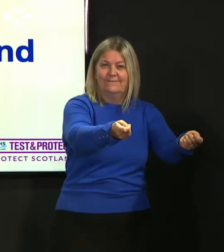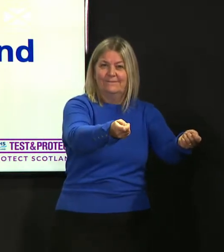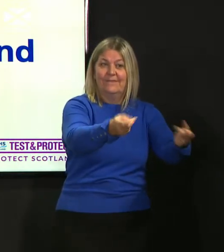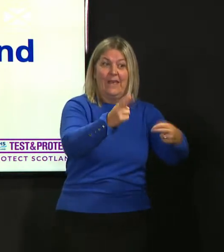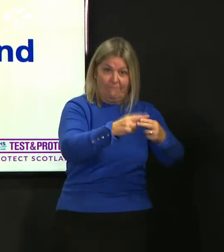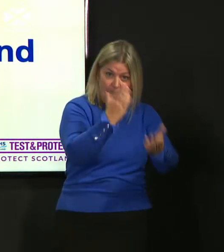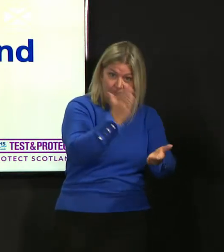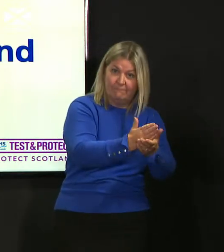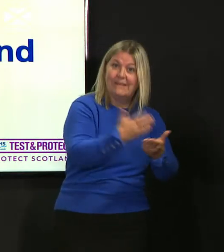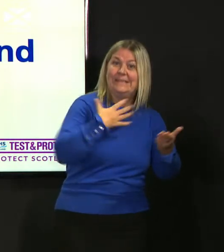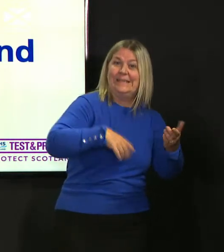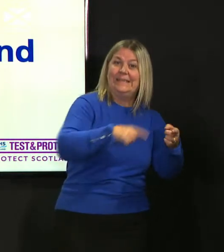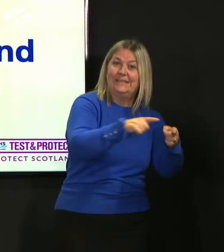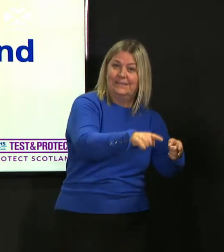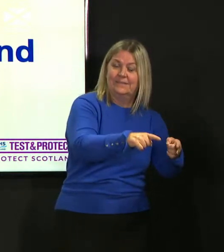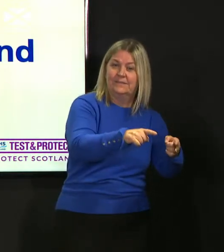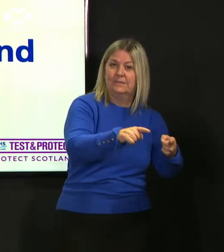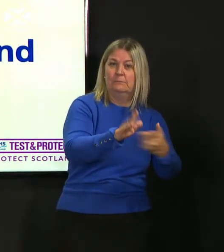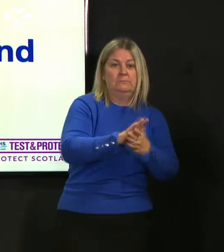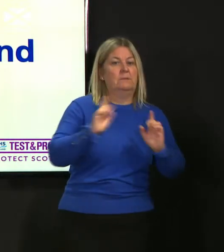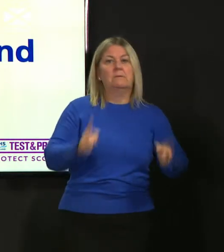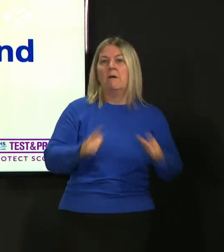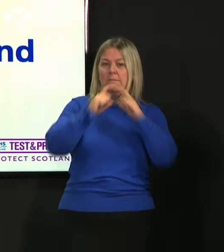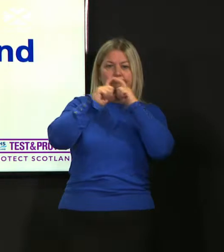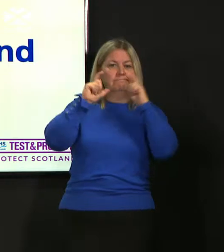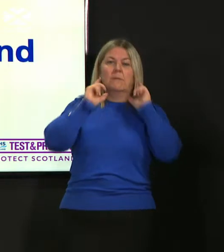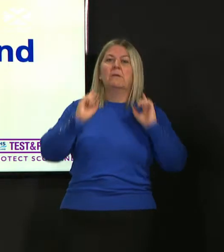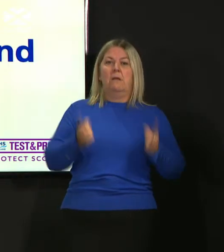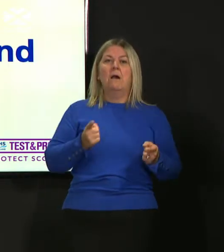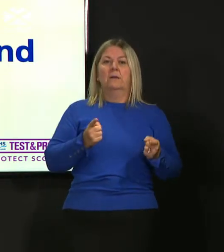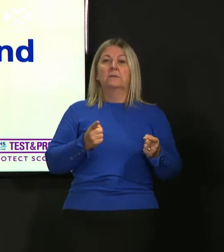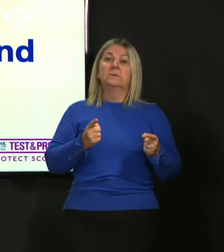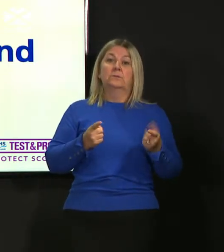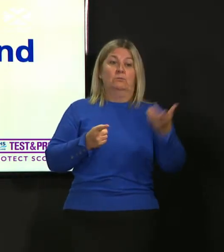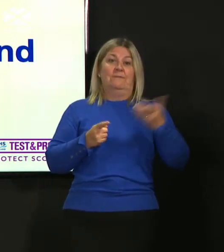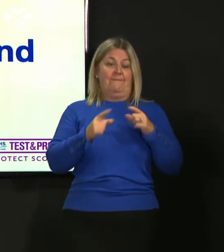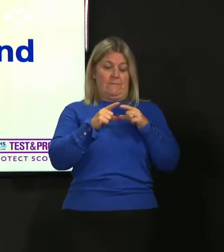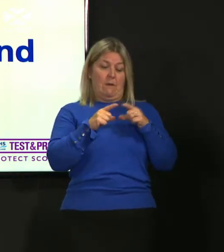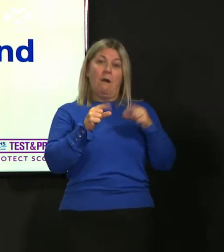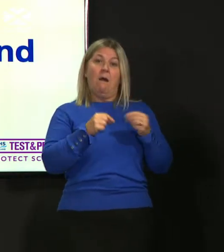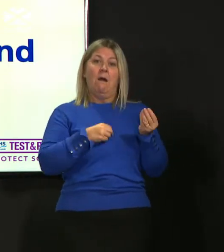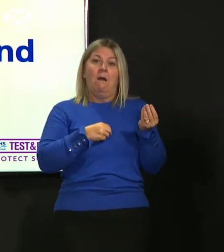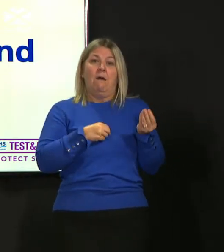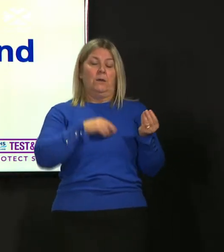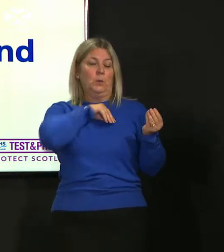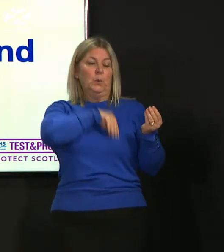without overburdening our GPs or anyone else. We are almost completed that exercise so I would hope